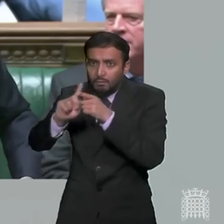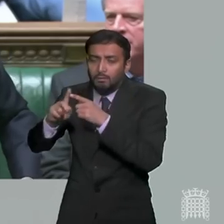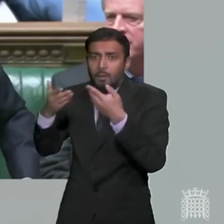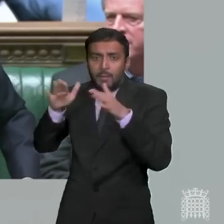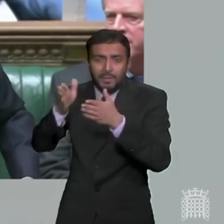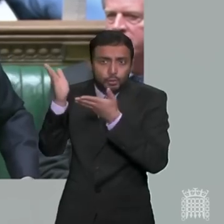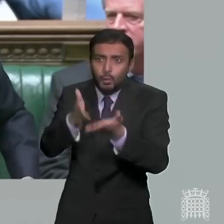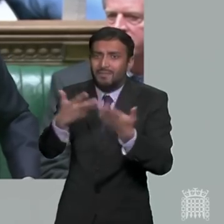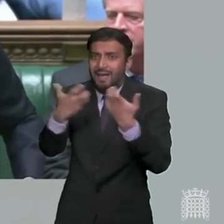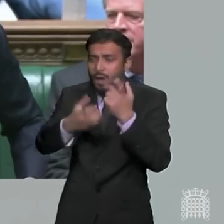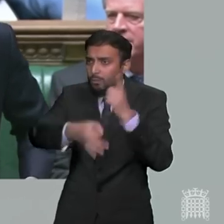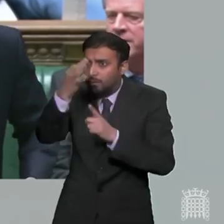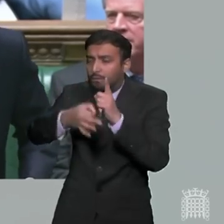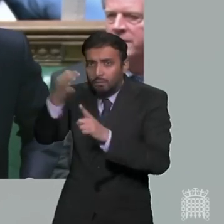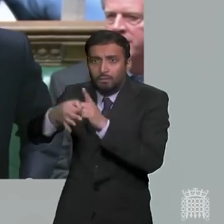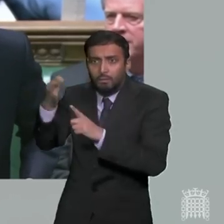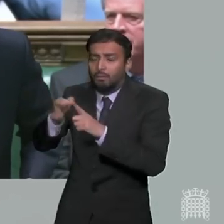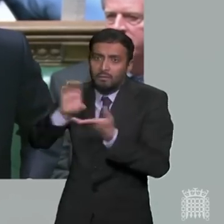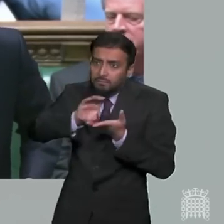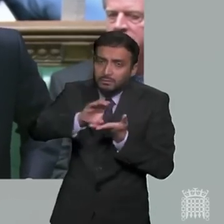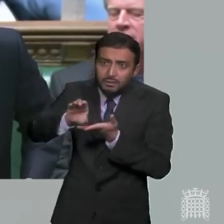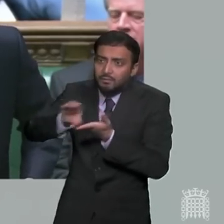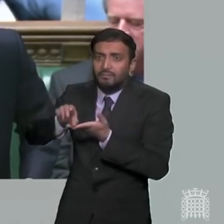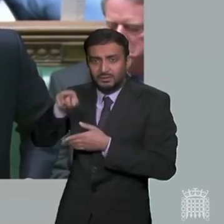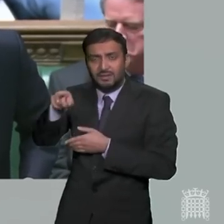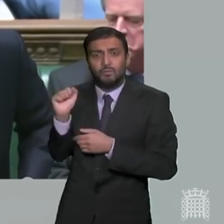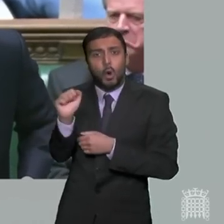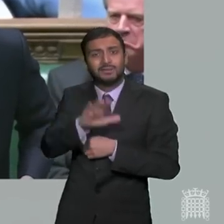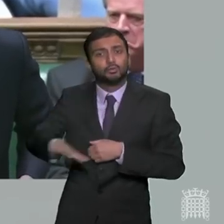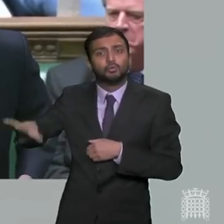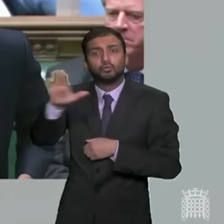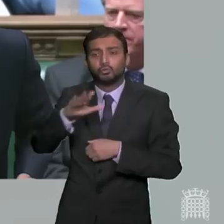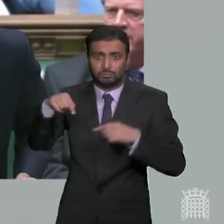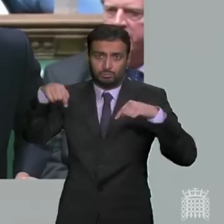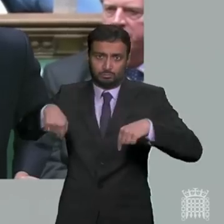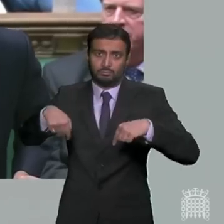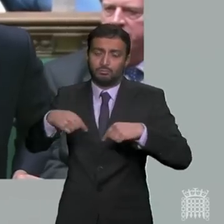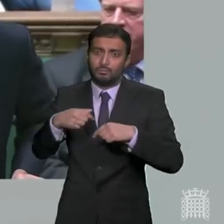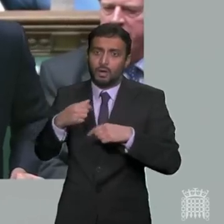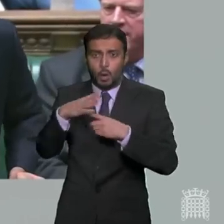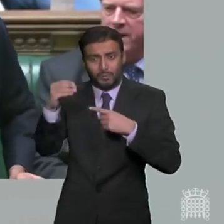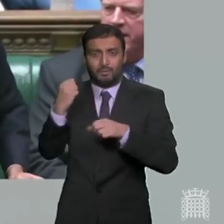freeports and providing extra funding for public services. This is a Government who will deliver for the people of Scotland, and we will do it